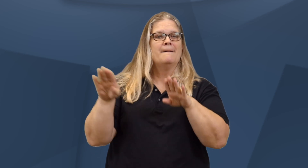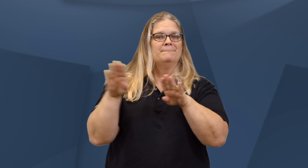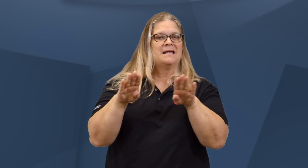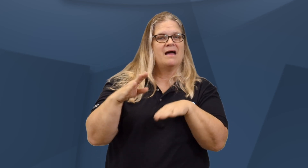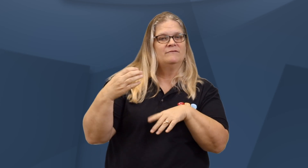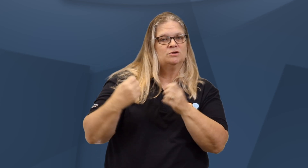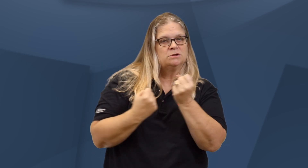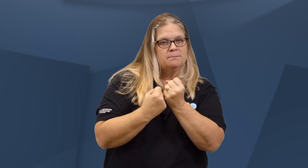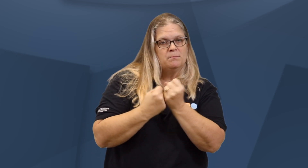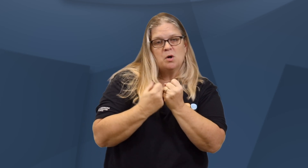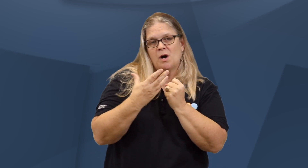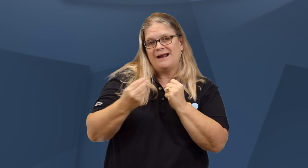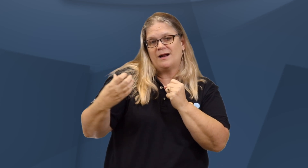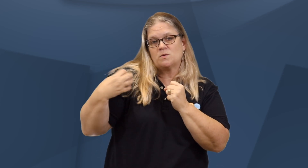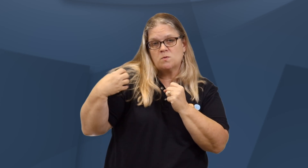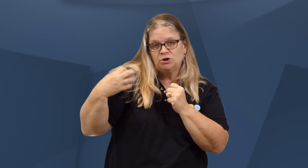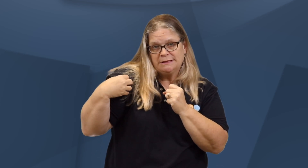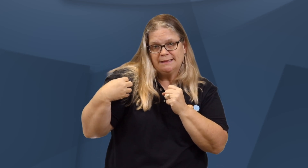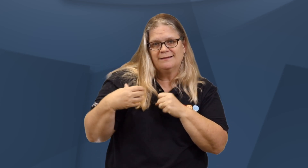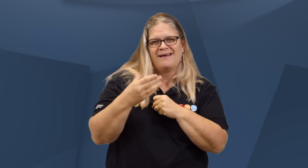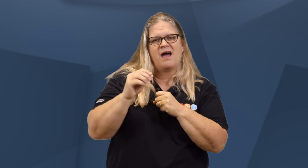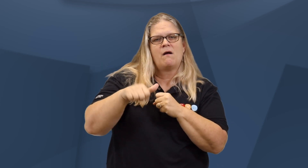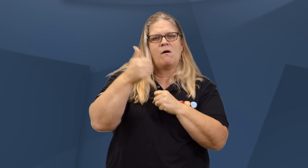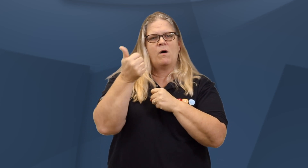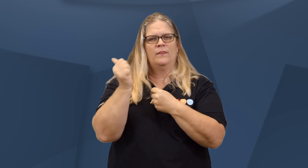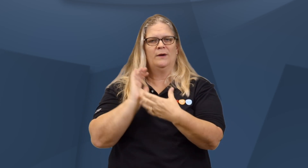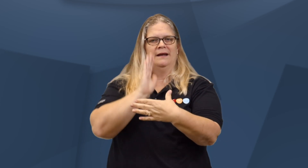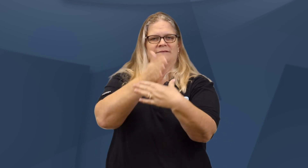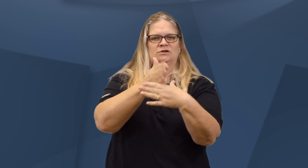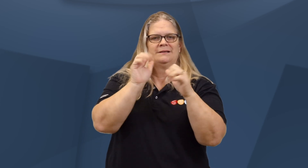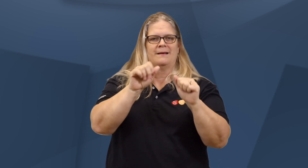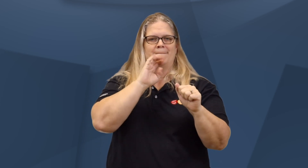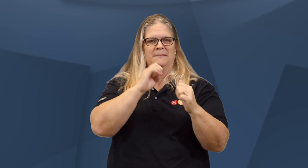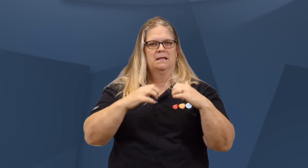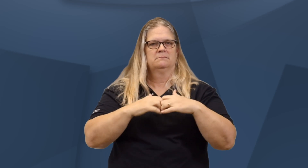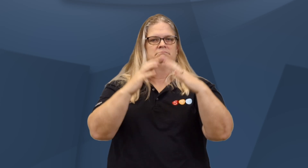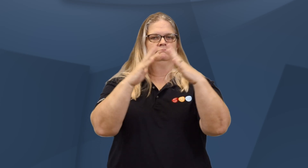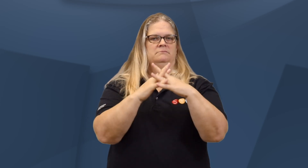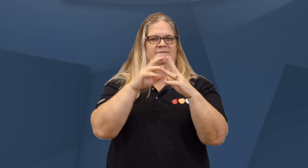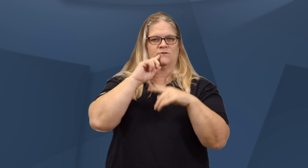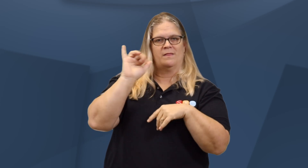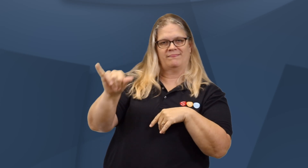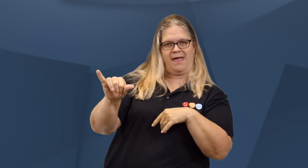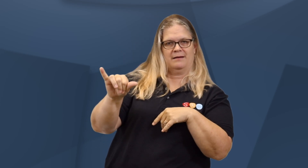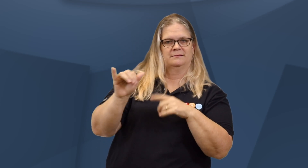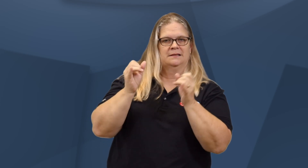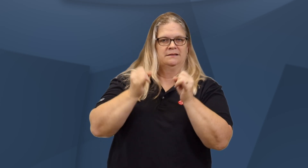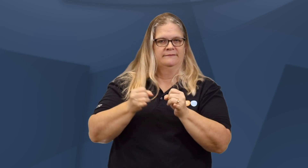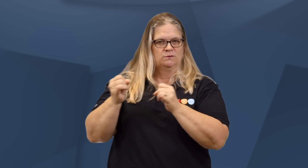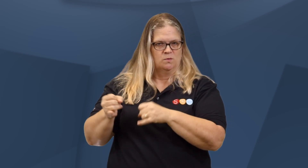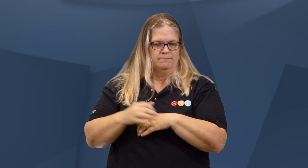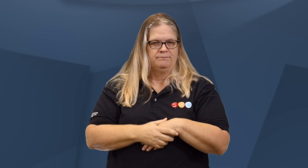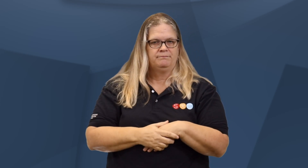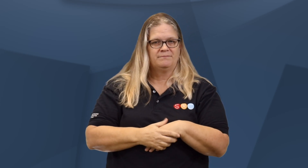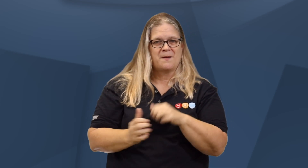behavioral support, and coaching, as well as other interventions, can be implemented to suit that individual need.